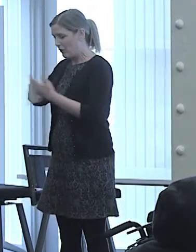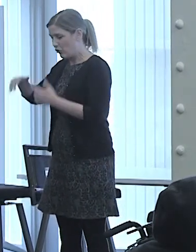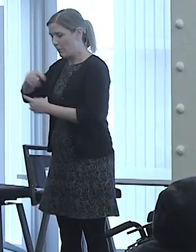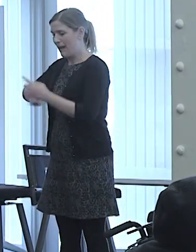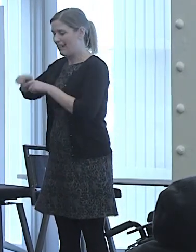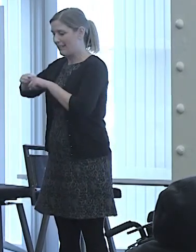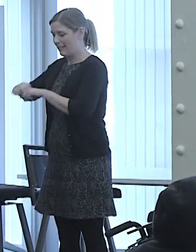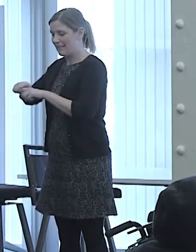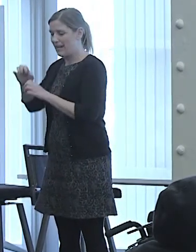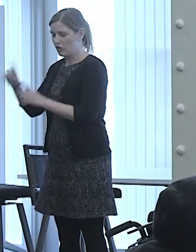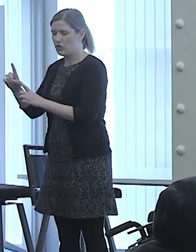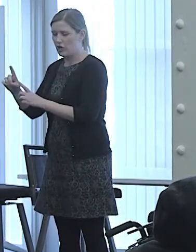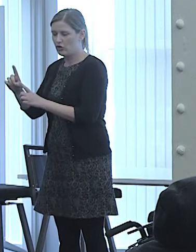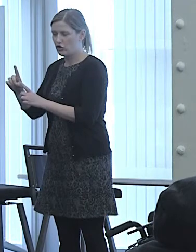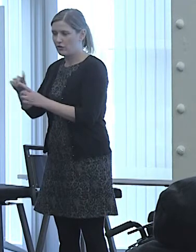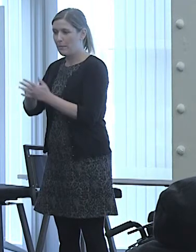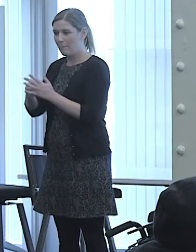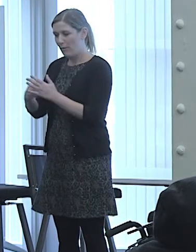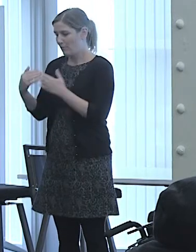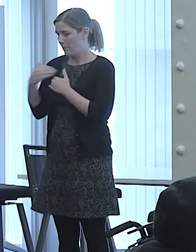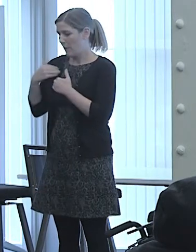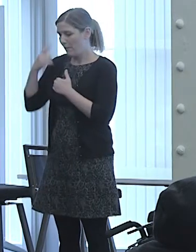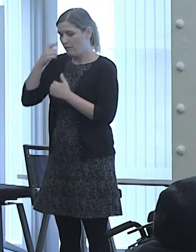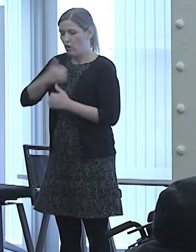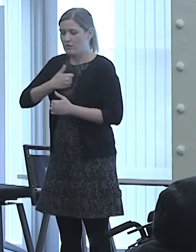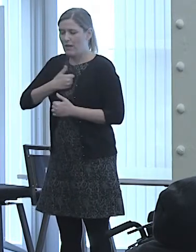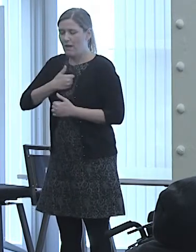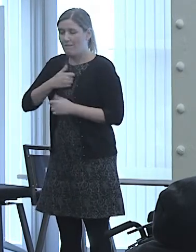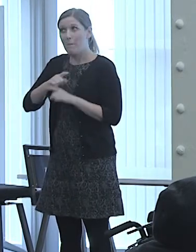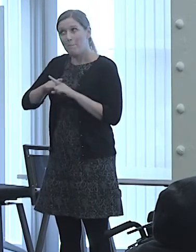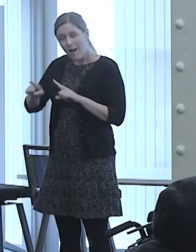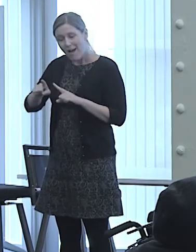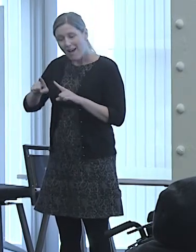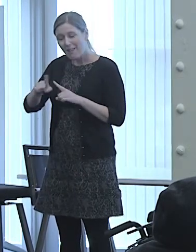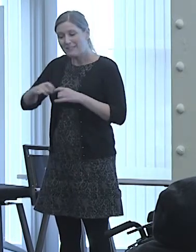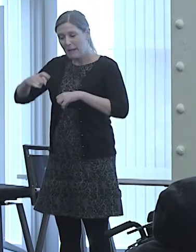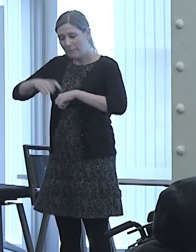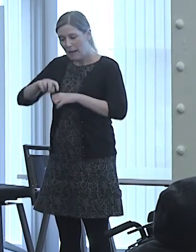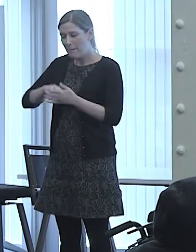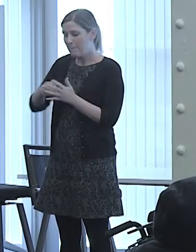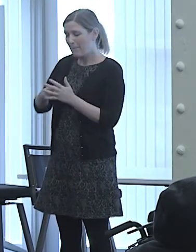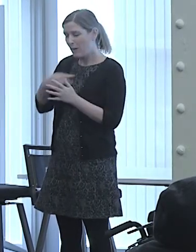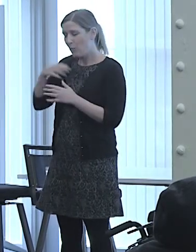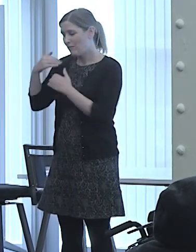that means we're responsible for ourselves. But it also means we're responsible for one another.